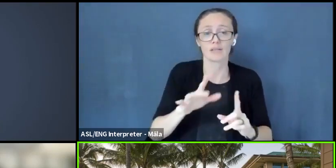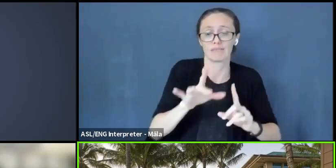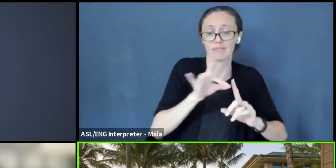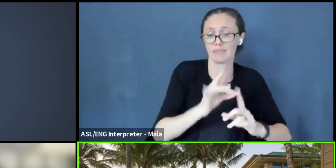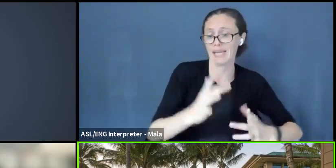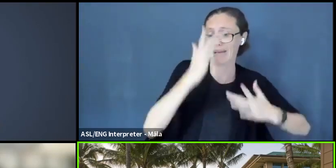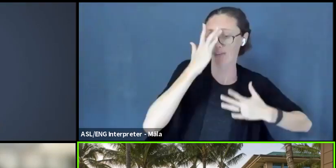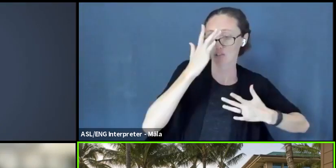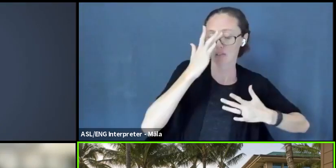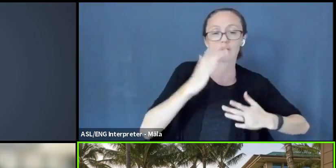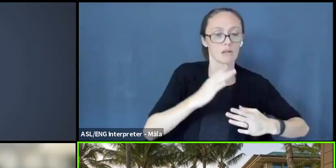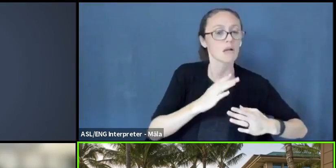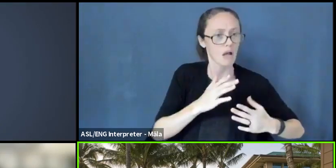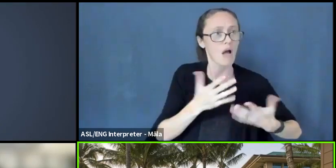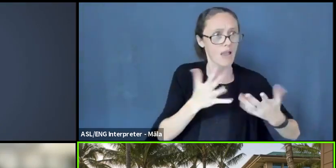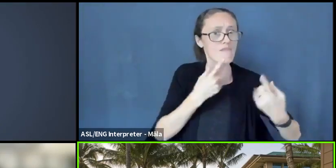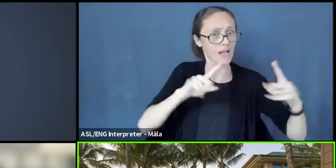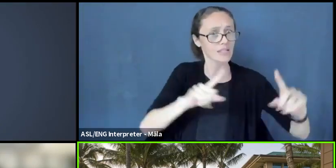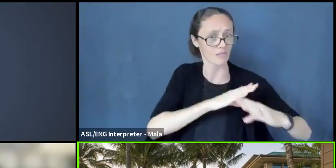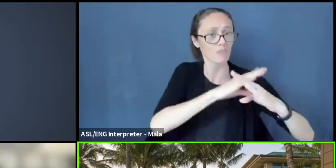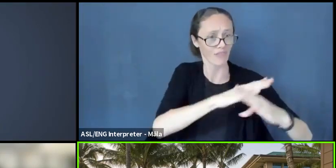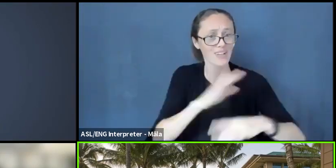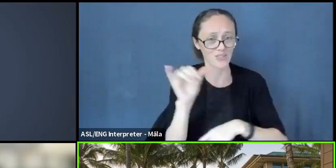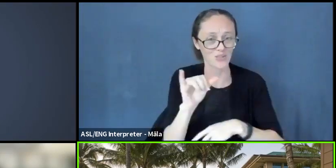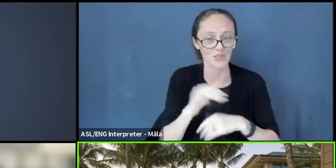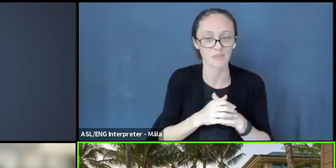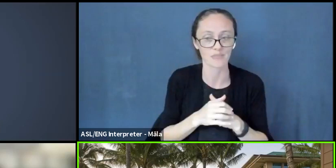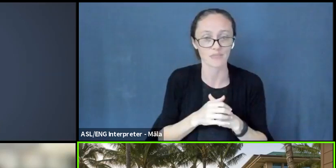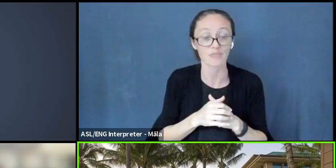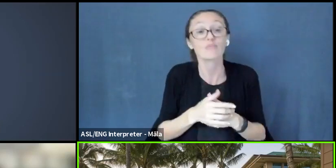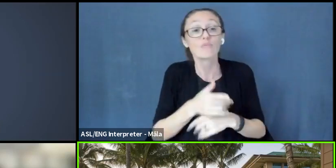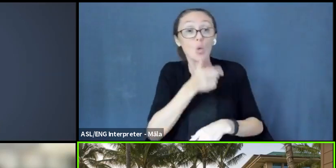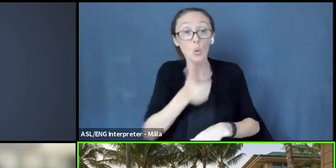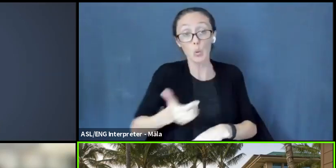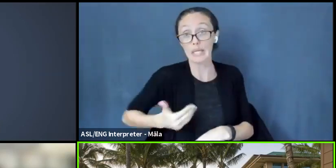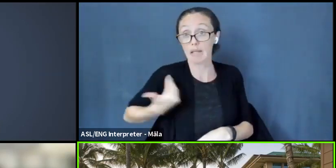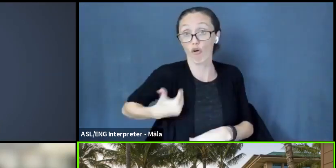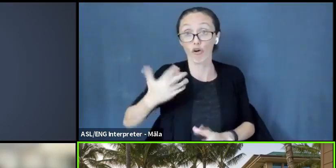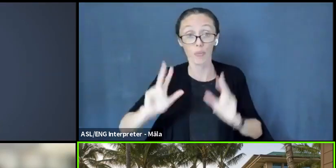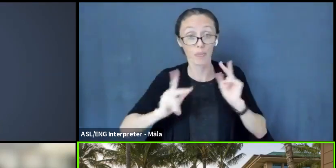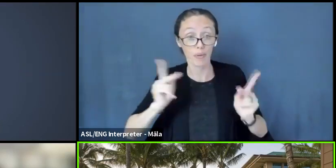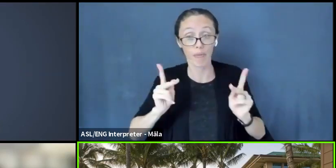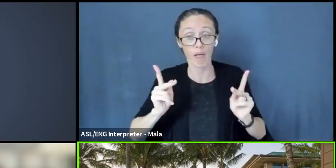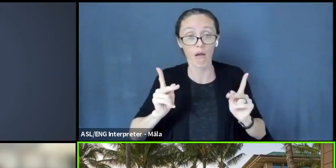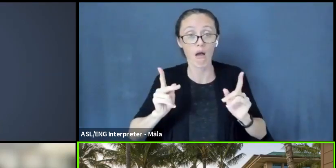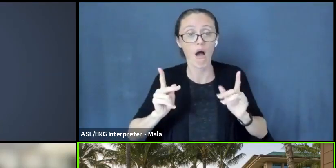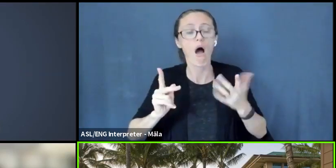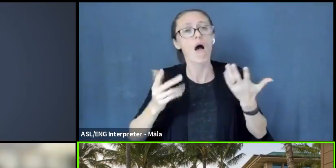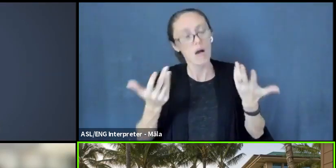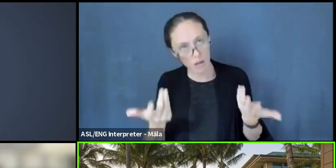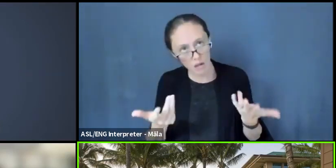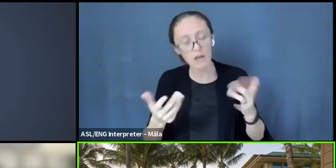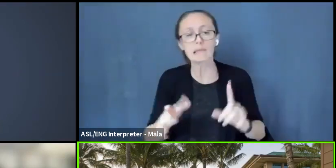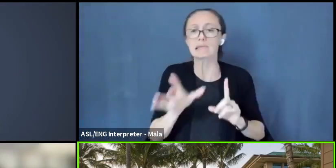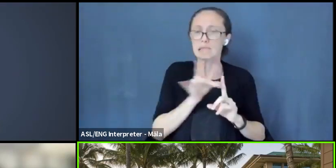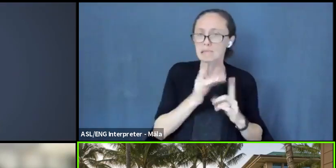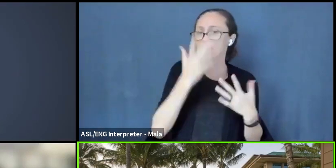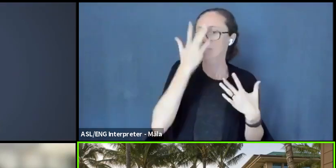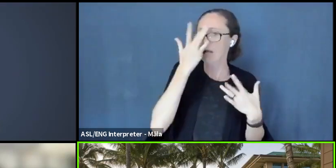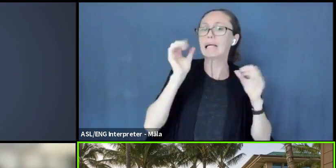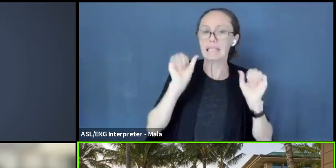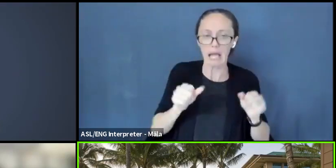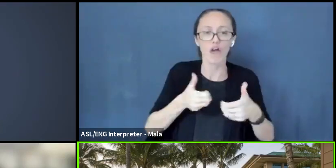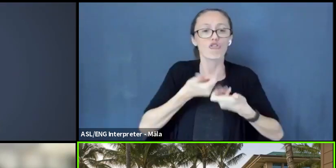about earlier, even in younger people, infection can cause long Covid disease and that can